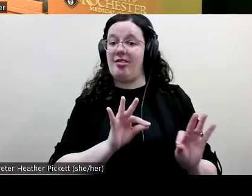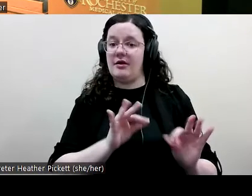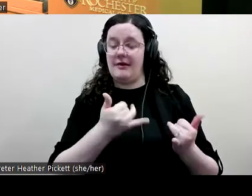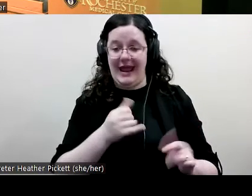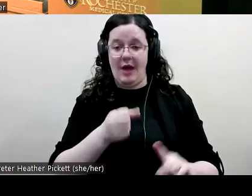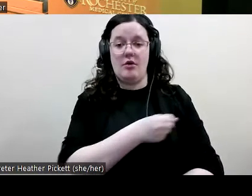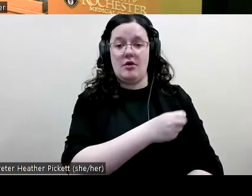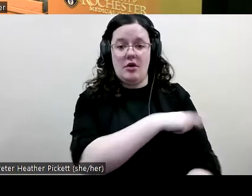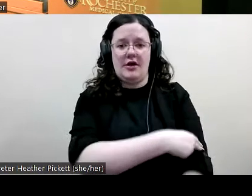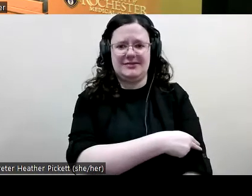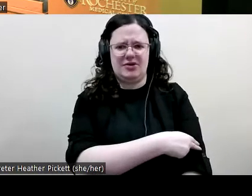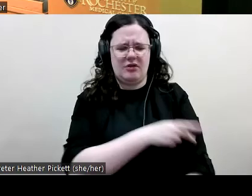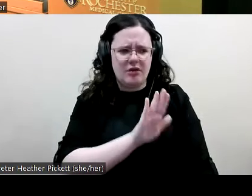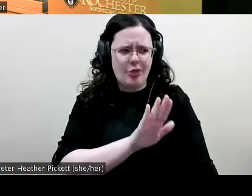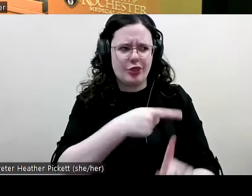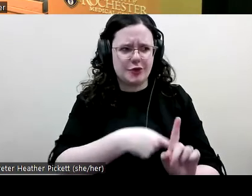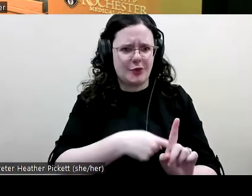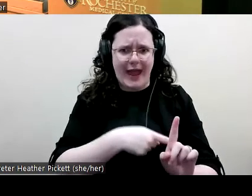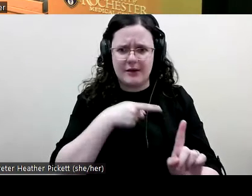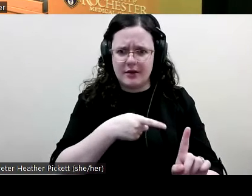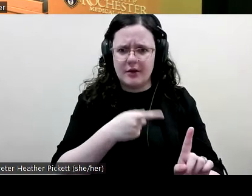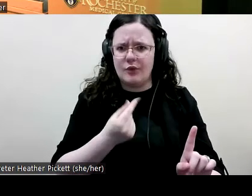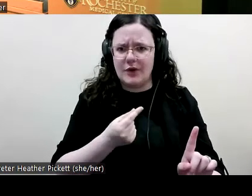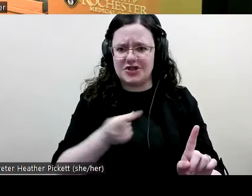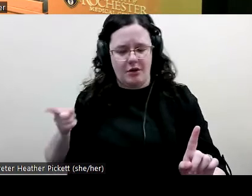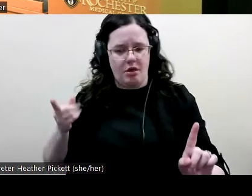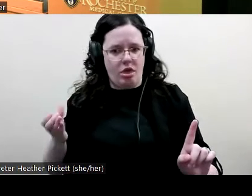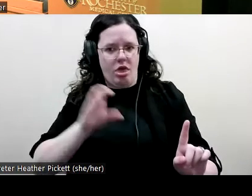how are they going to pay for rent and so you're putting out those dollars as well and so in that